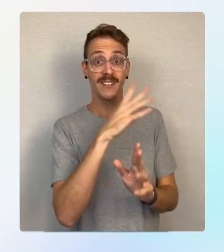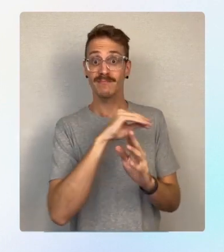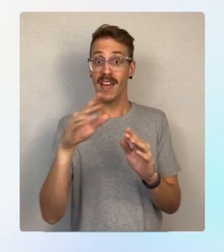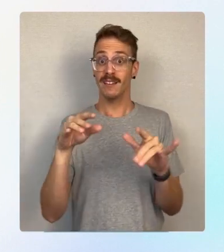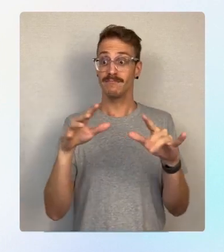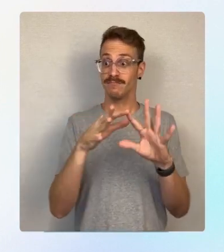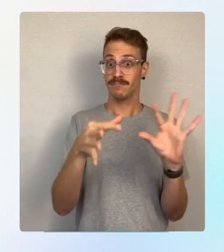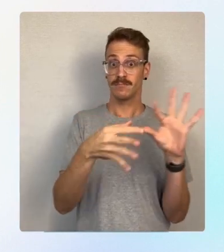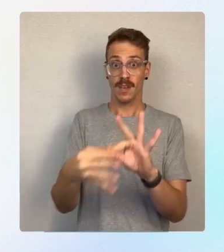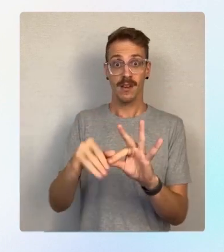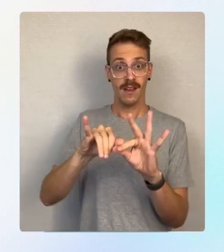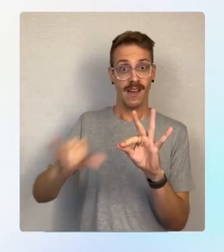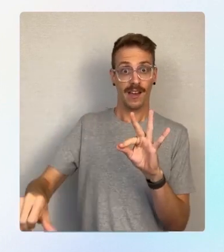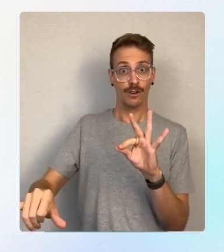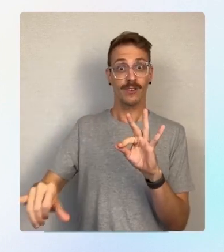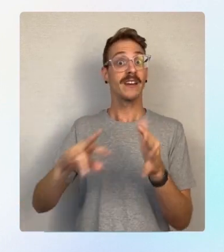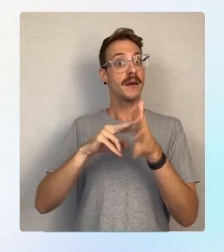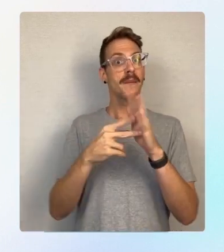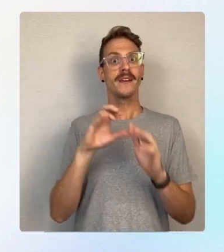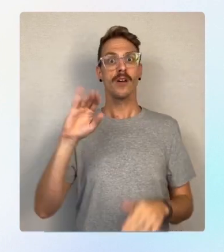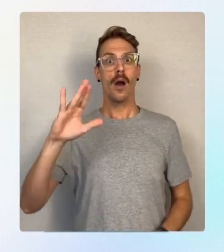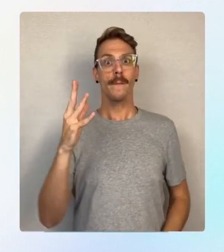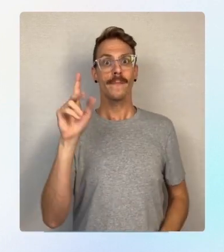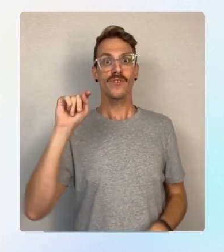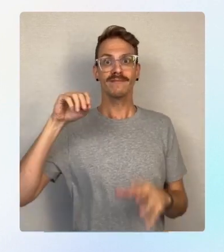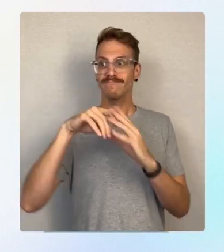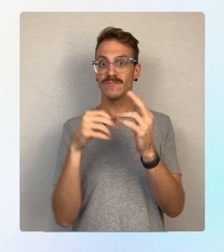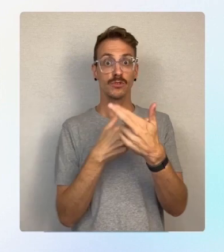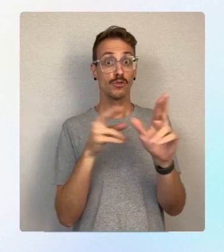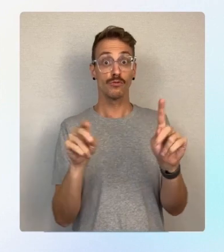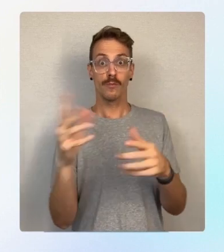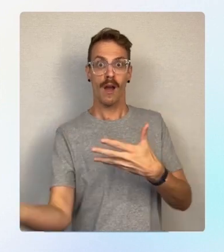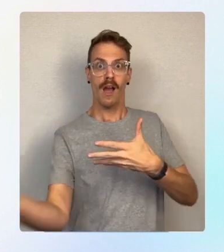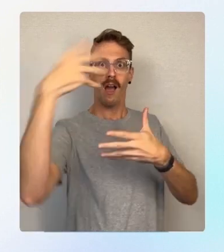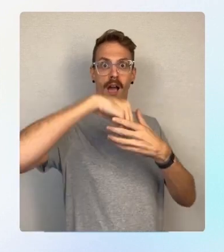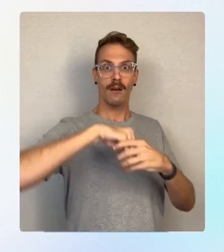the objects in your room can become part of the virtual experience.